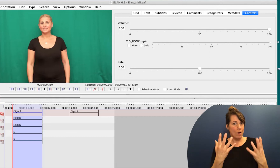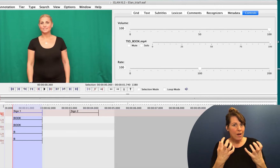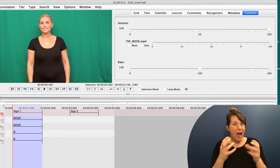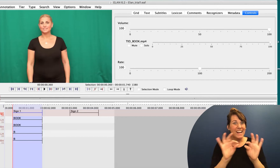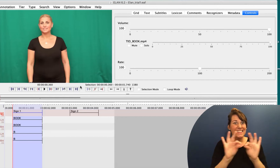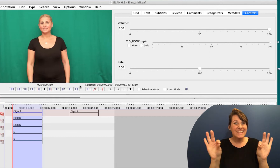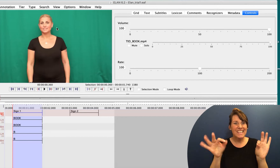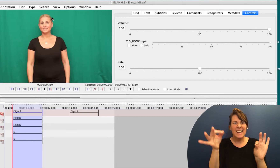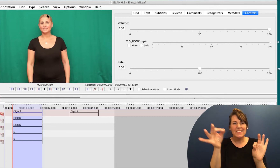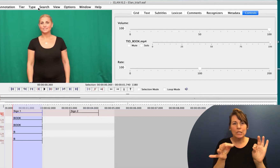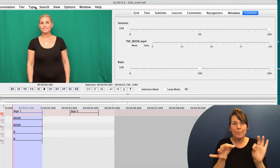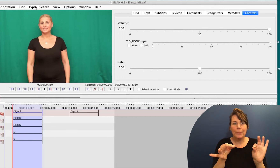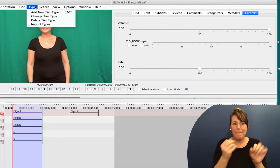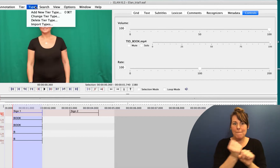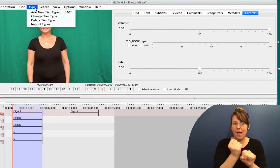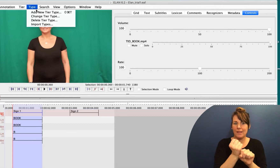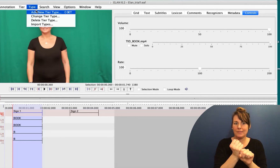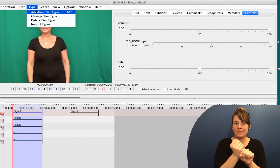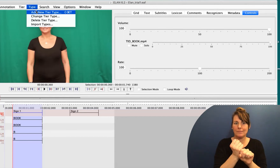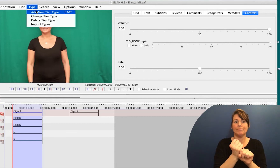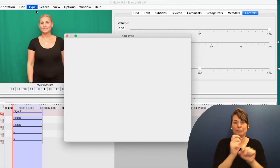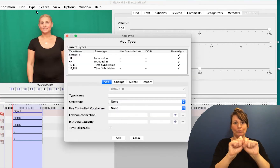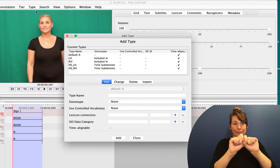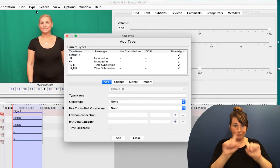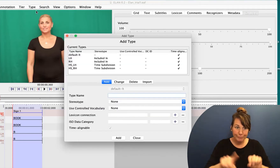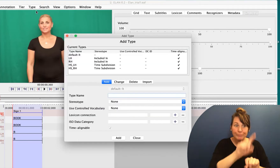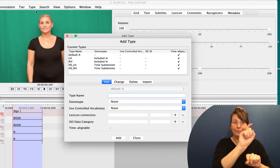Now I go to "Type" because I want to create tier type